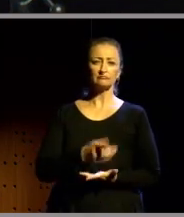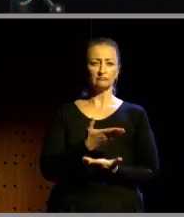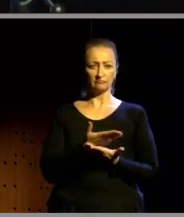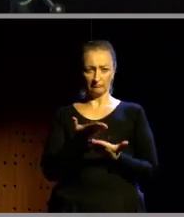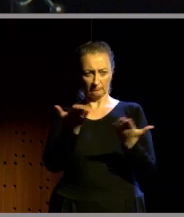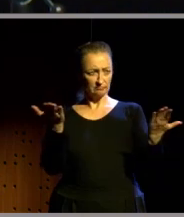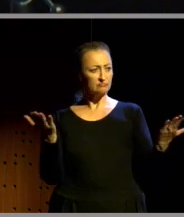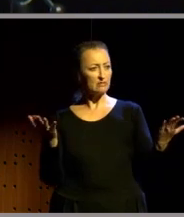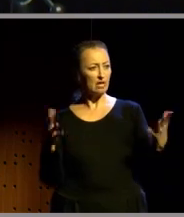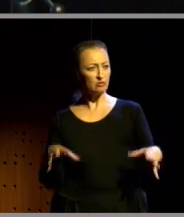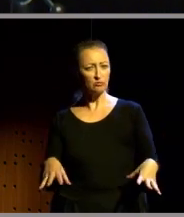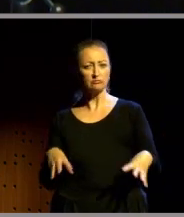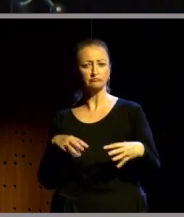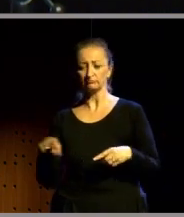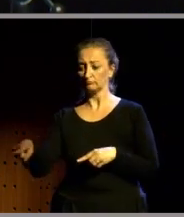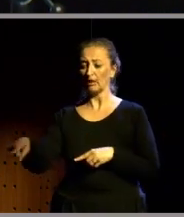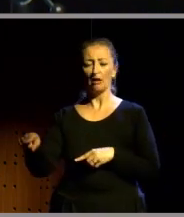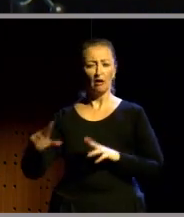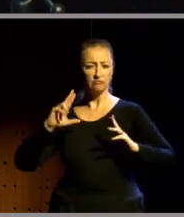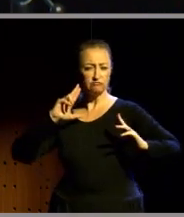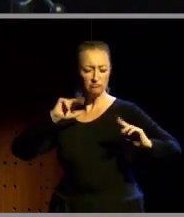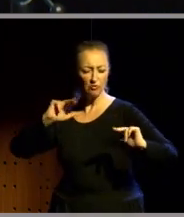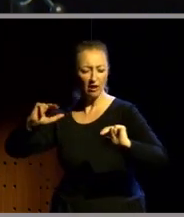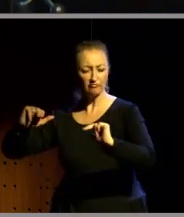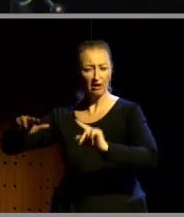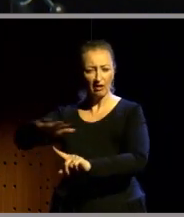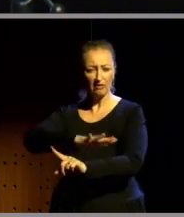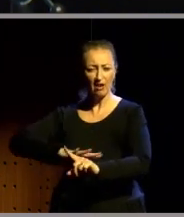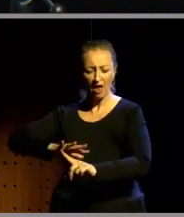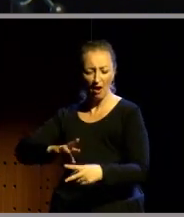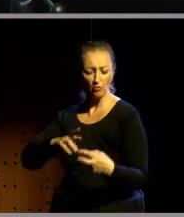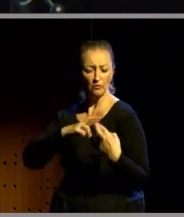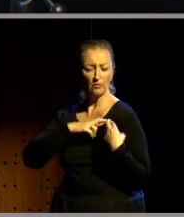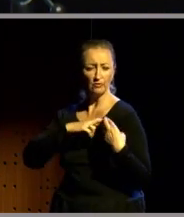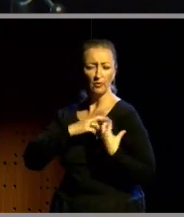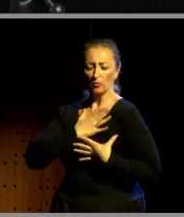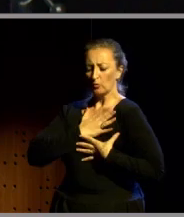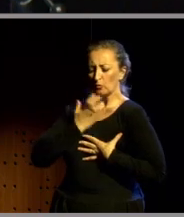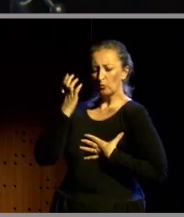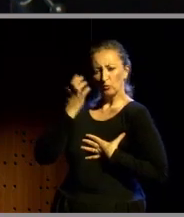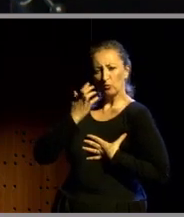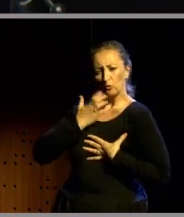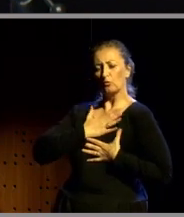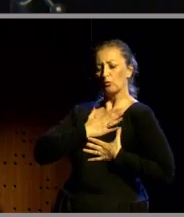your responsibilities as custodians in caring for this remarkable country.